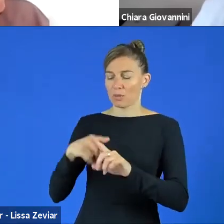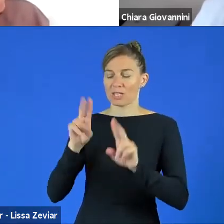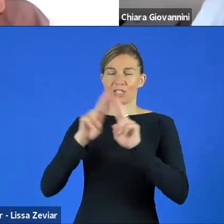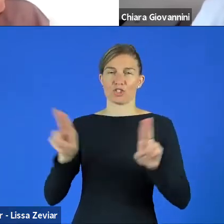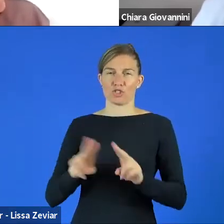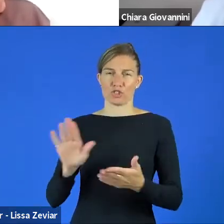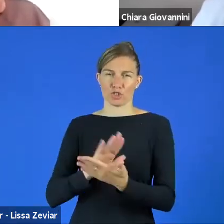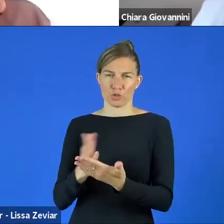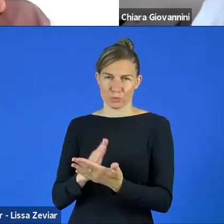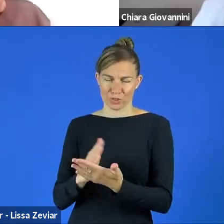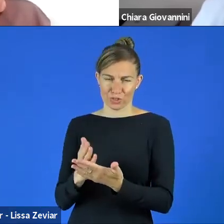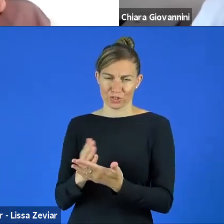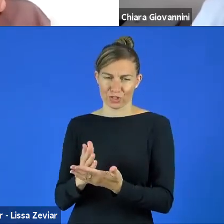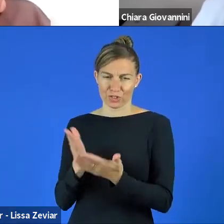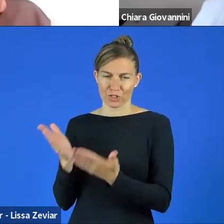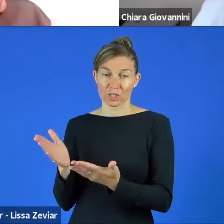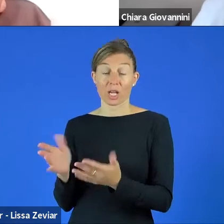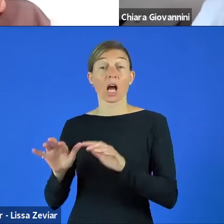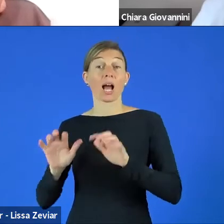The captioning main language is in English.